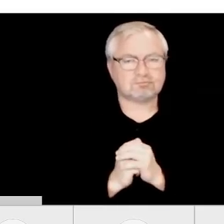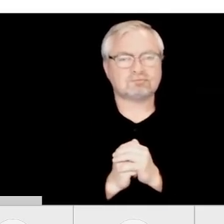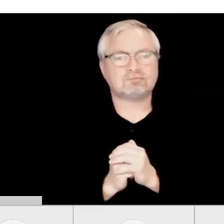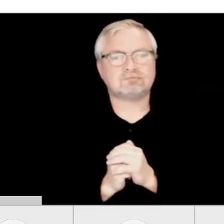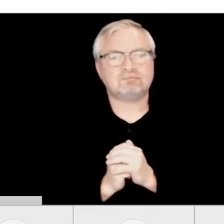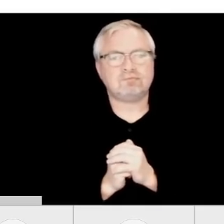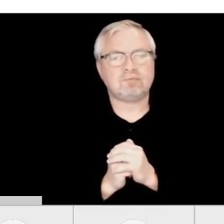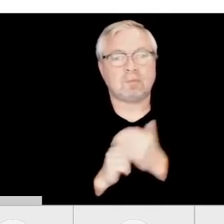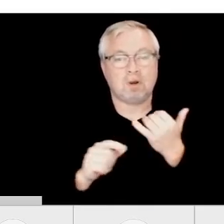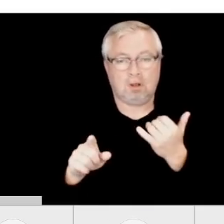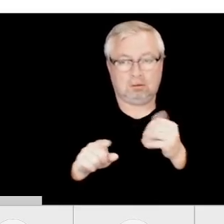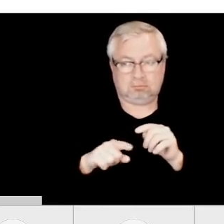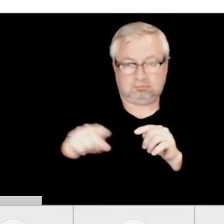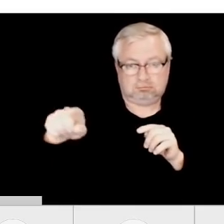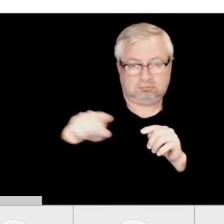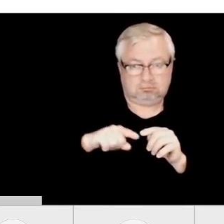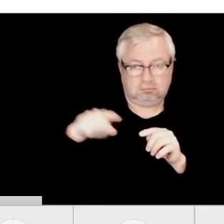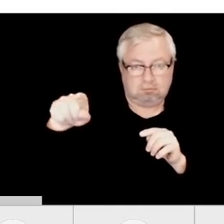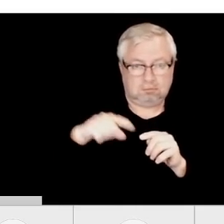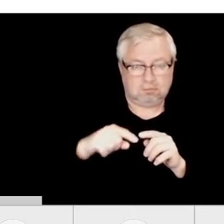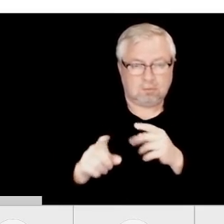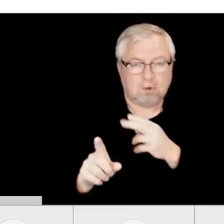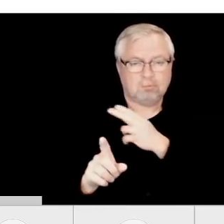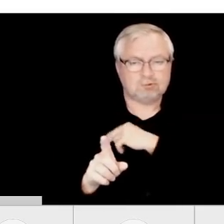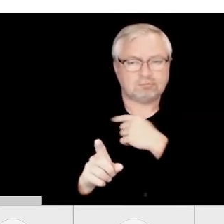[indiscernible] mortality that's occurring in long-term care settings.